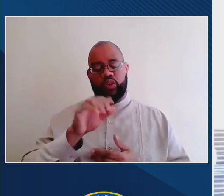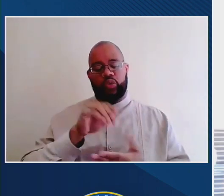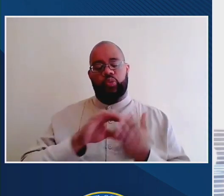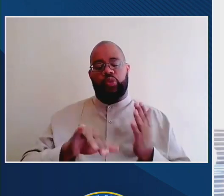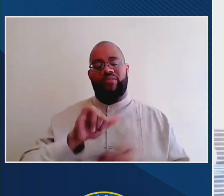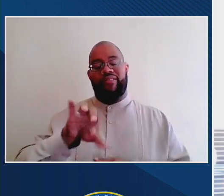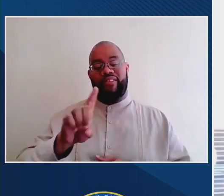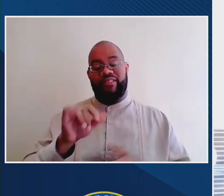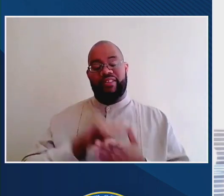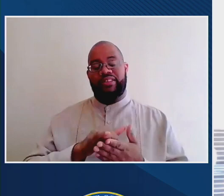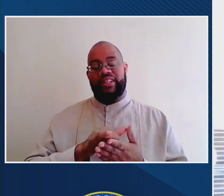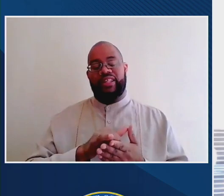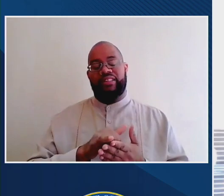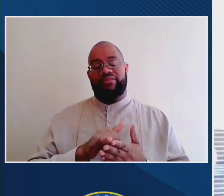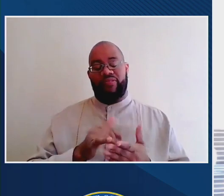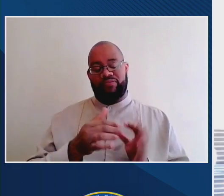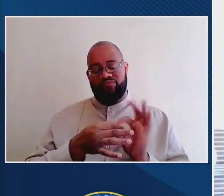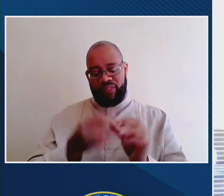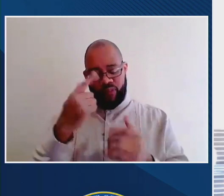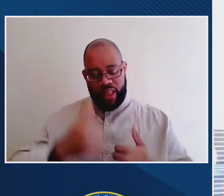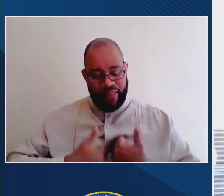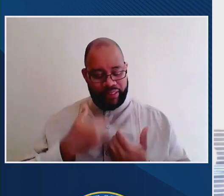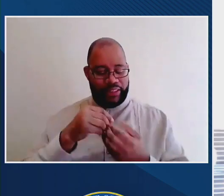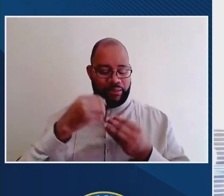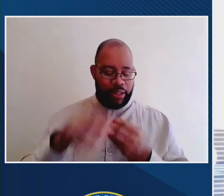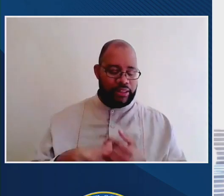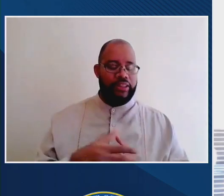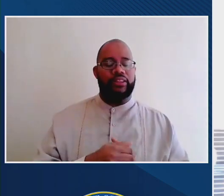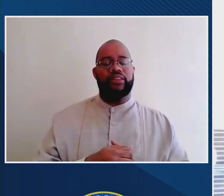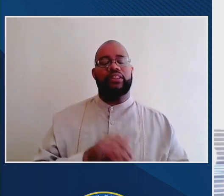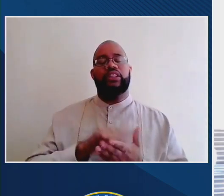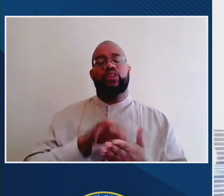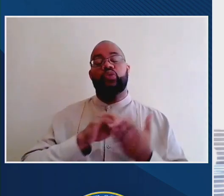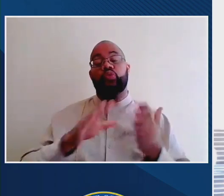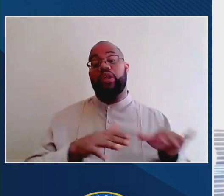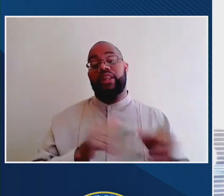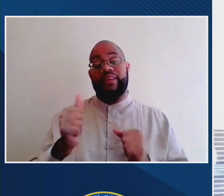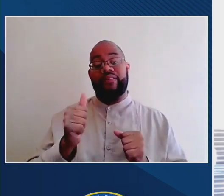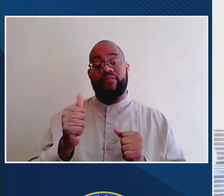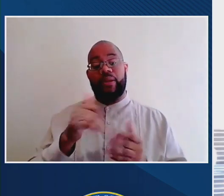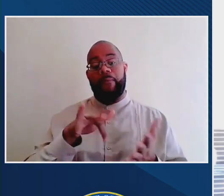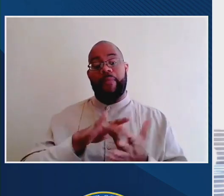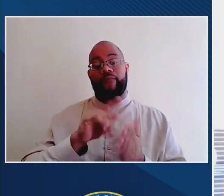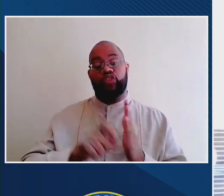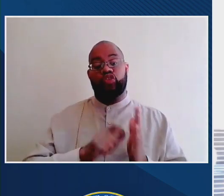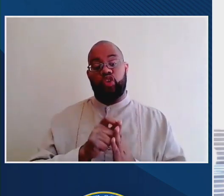living expenses. And when students leave in the middle of the term reforms to the so-called return